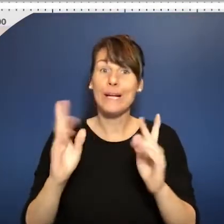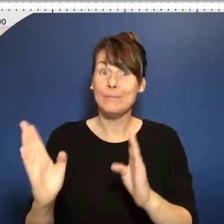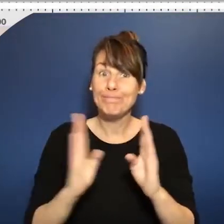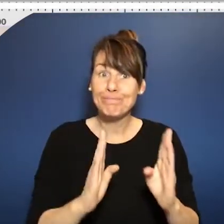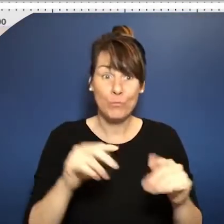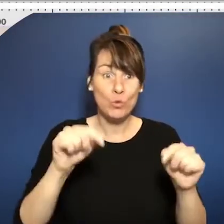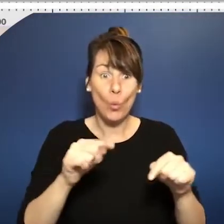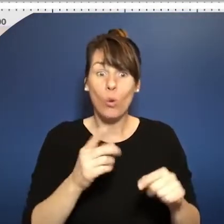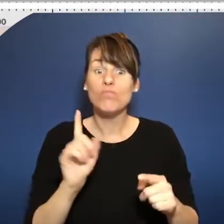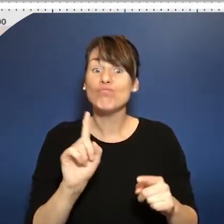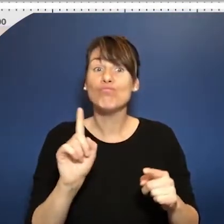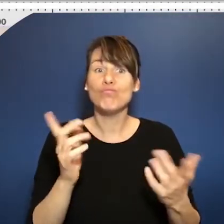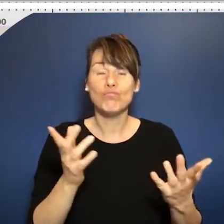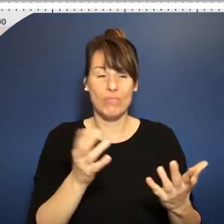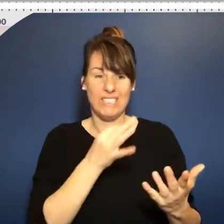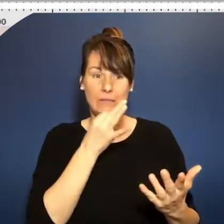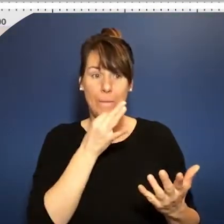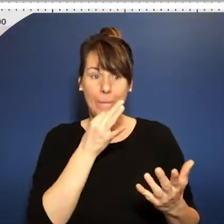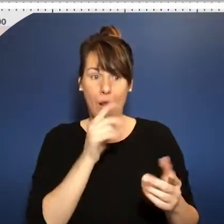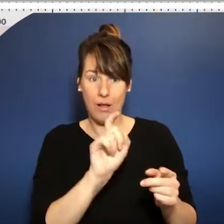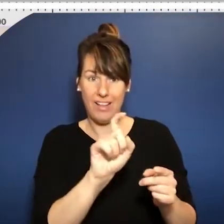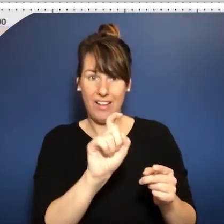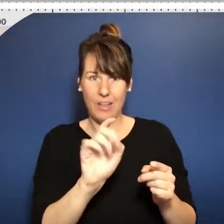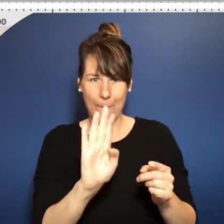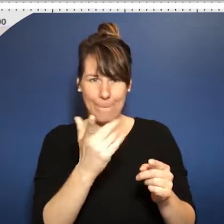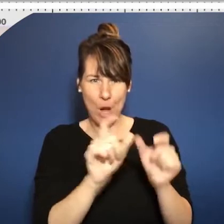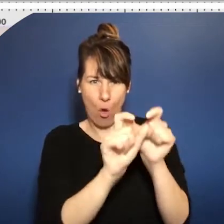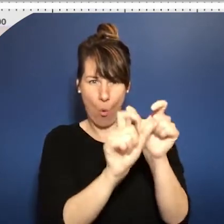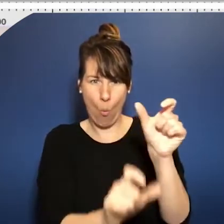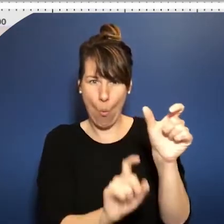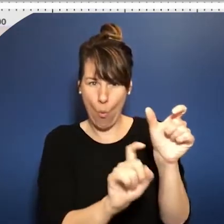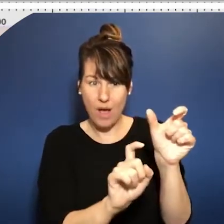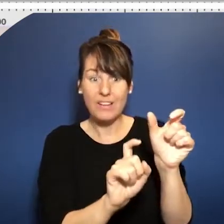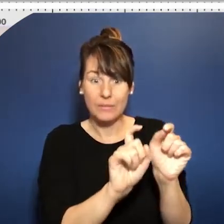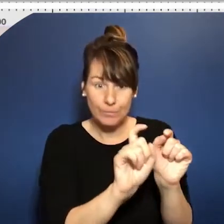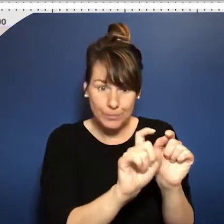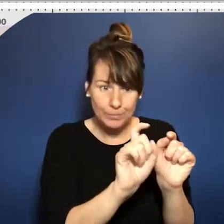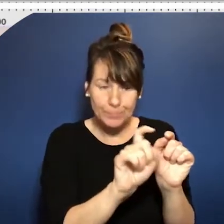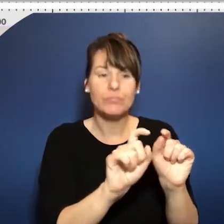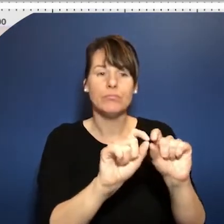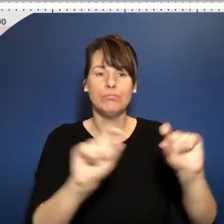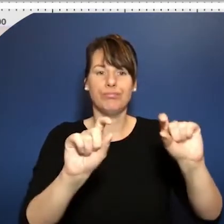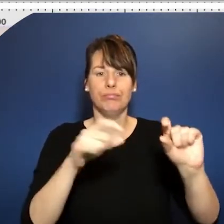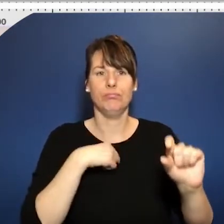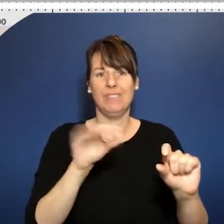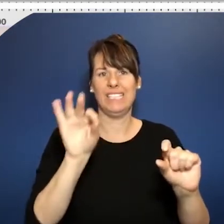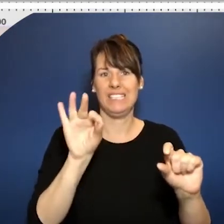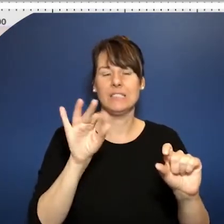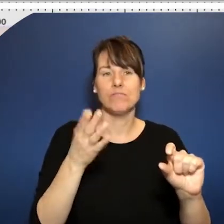And so what I do is just simply clicking on the selected annotation.